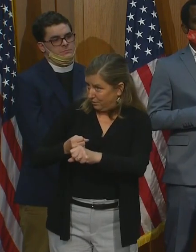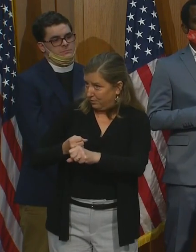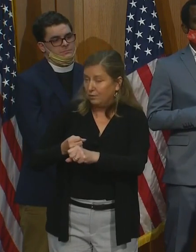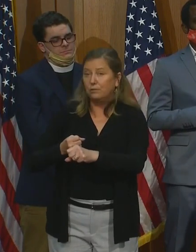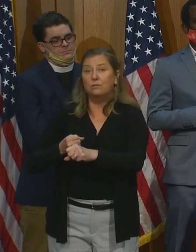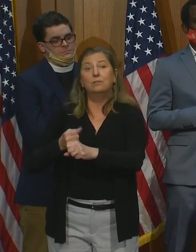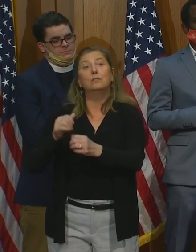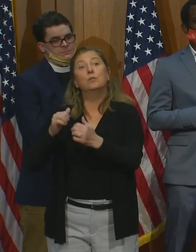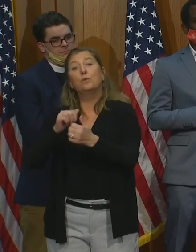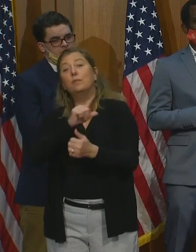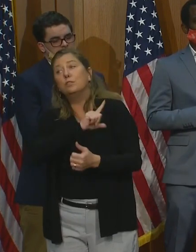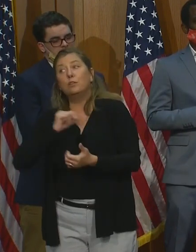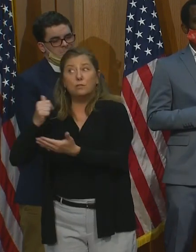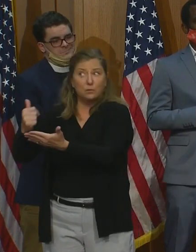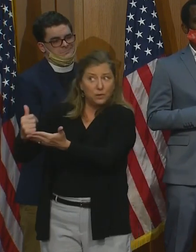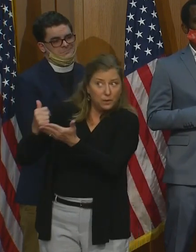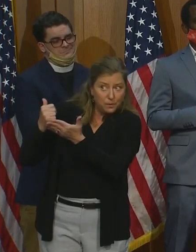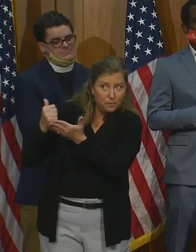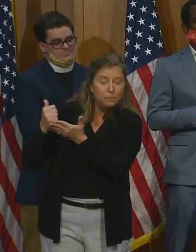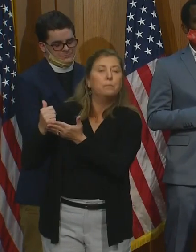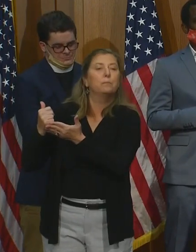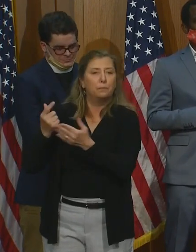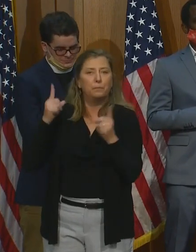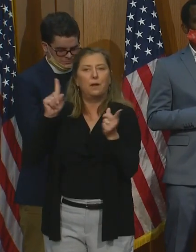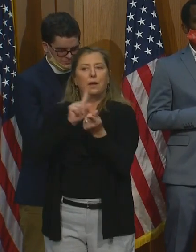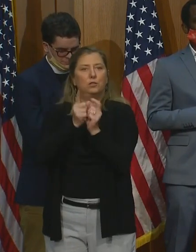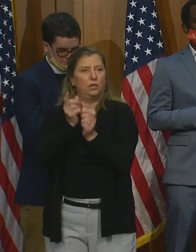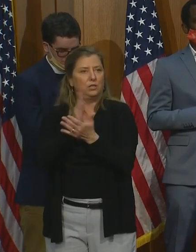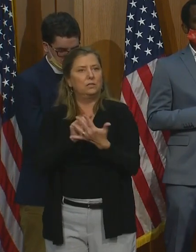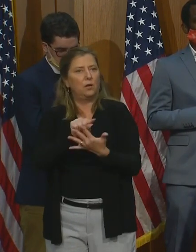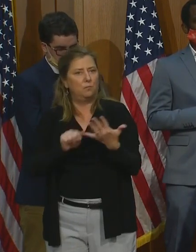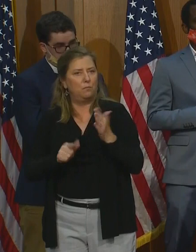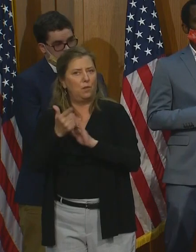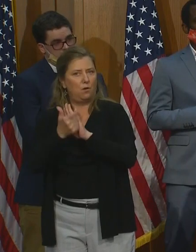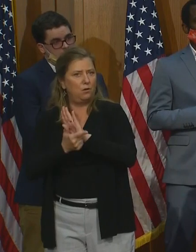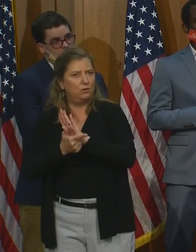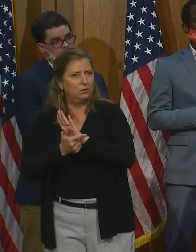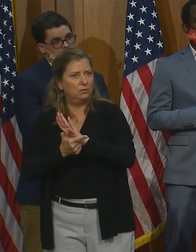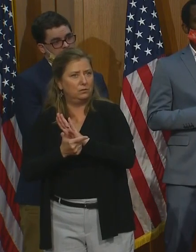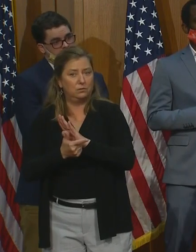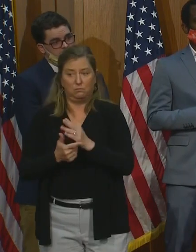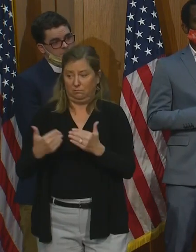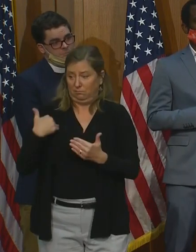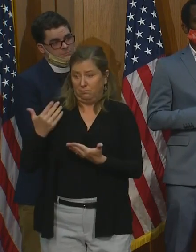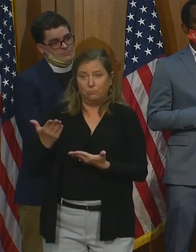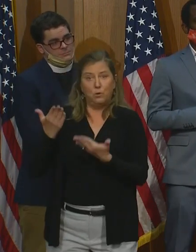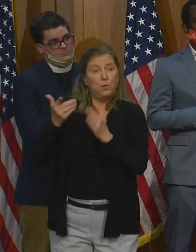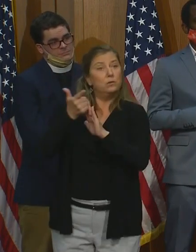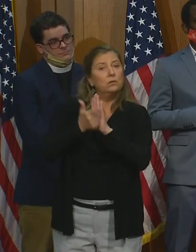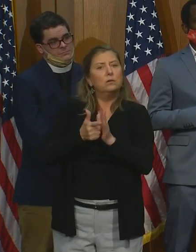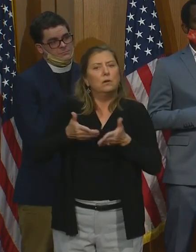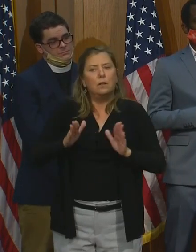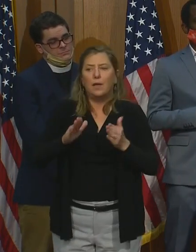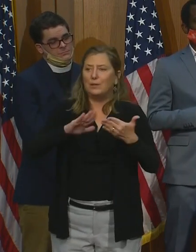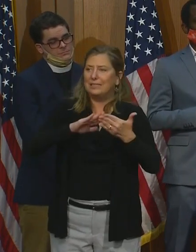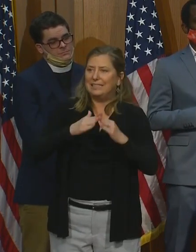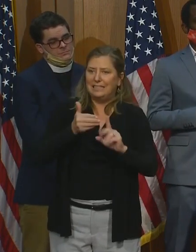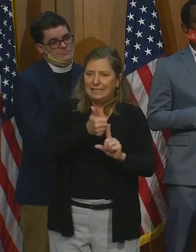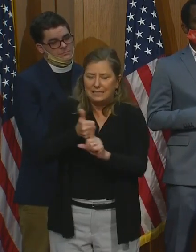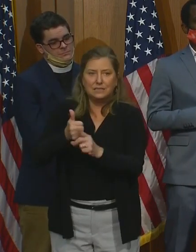THIS YEAR. THE HELP OF THE GENERAL ASSEMBLY WE CHANGED.